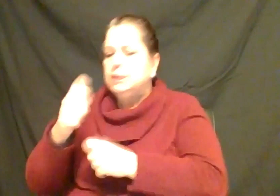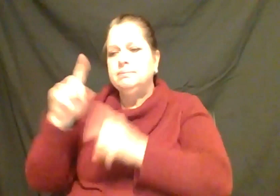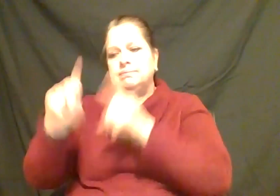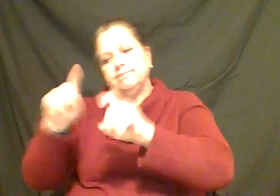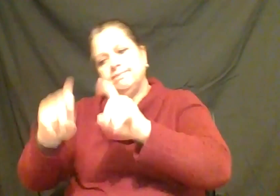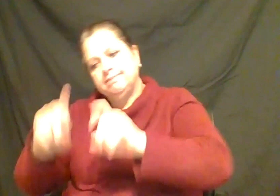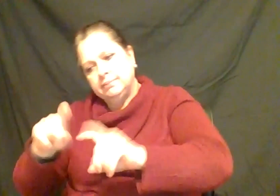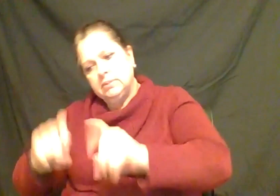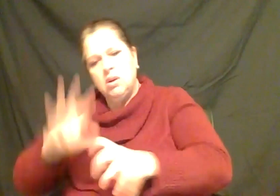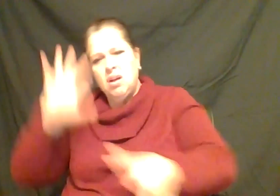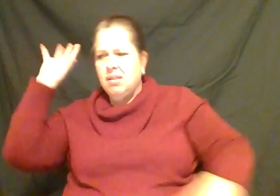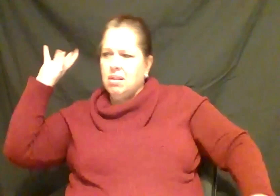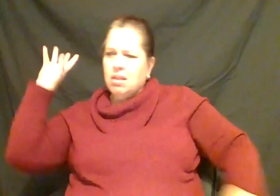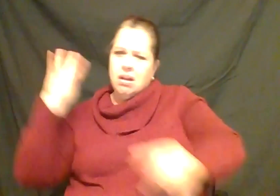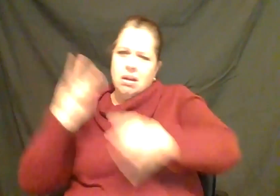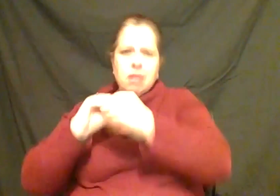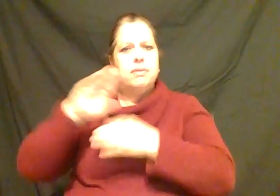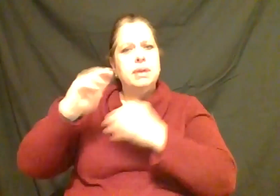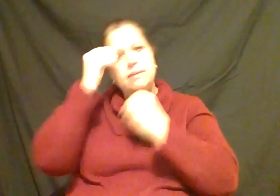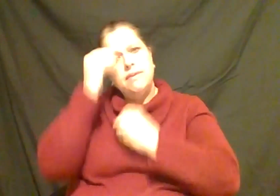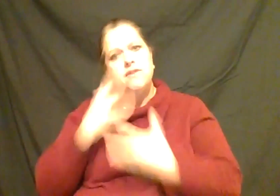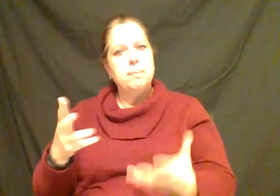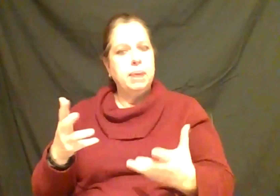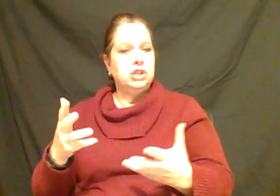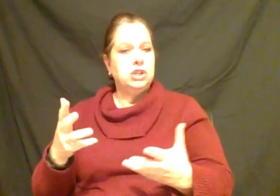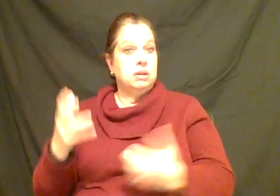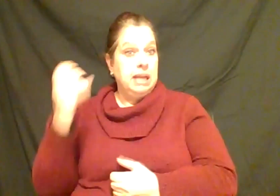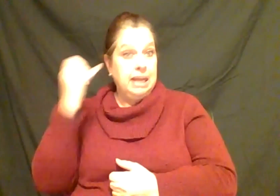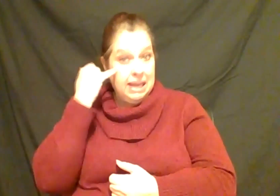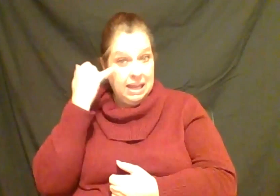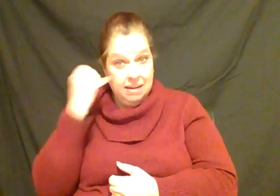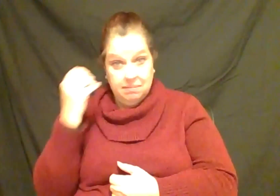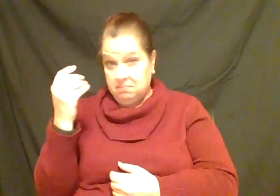all of that information and if anybody has any questions on how to access that as a family member